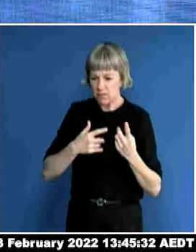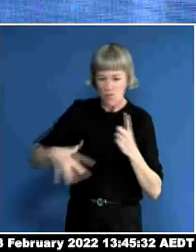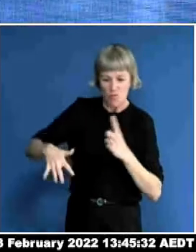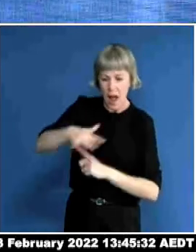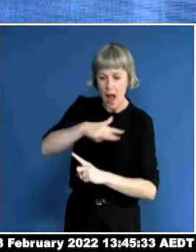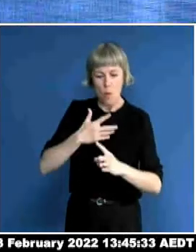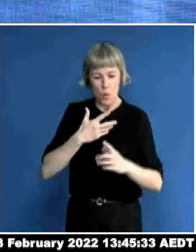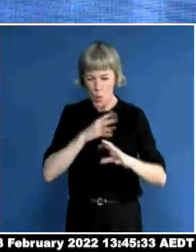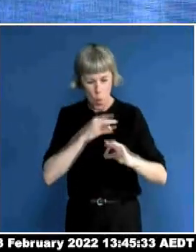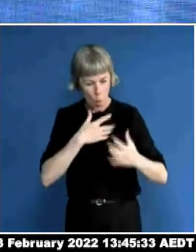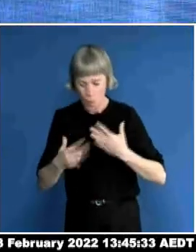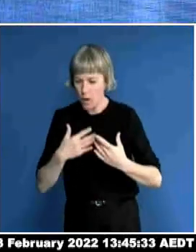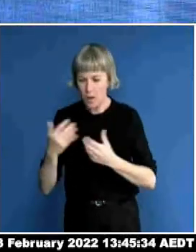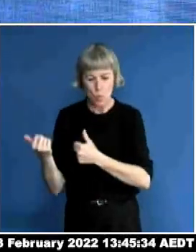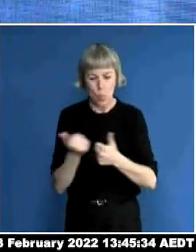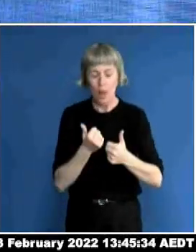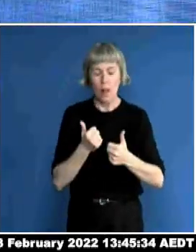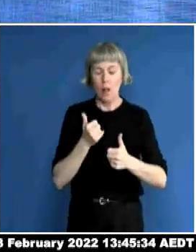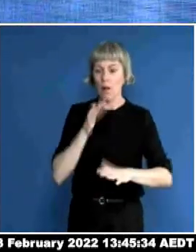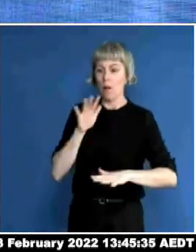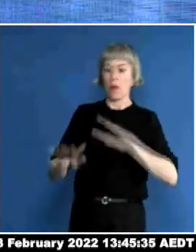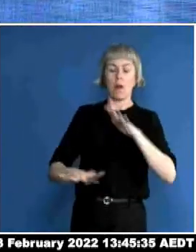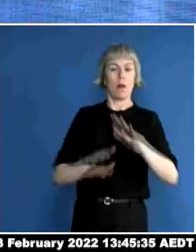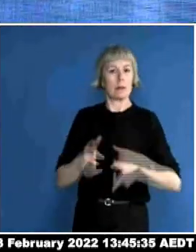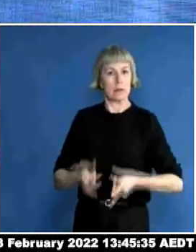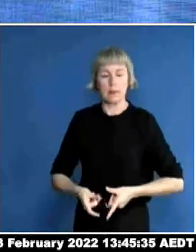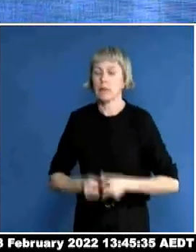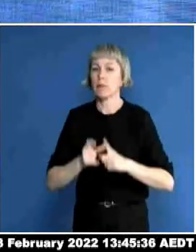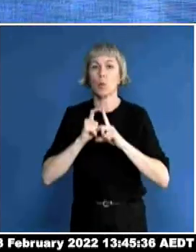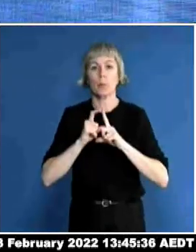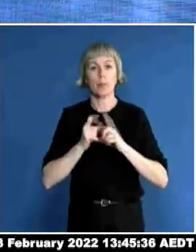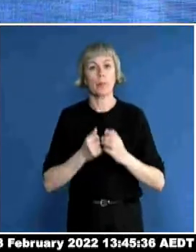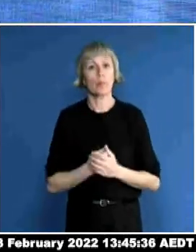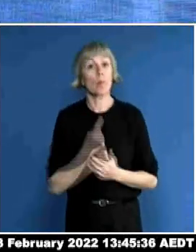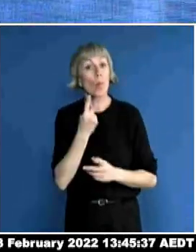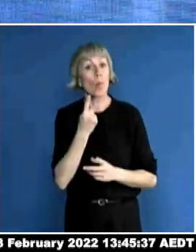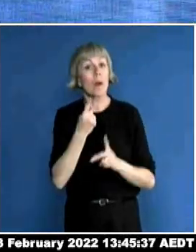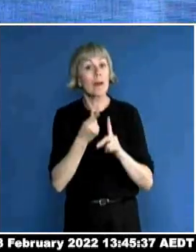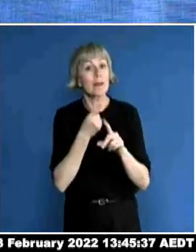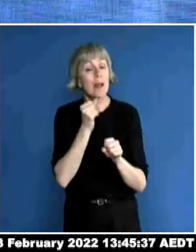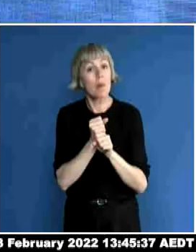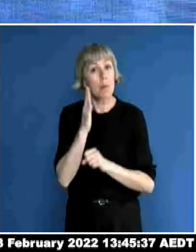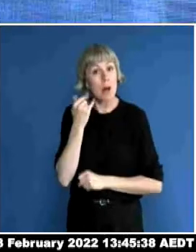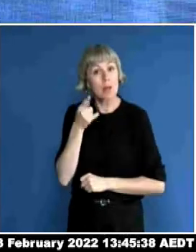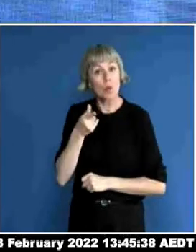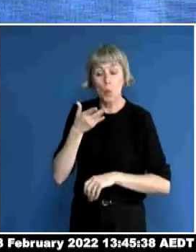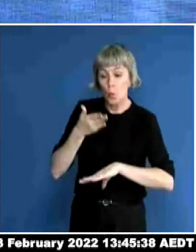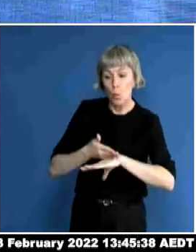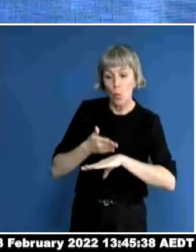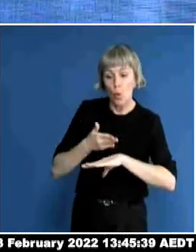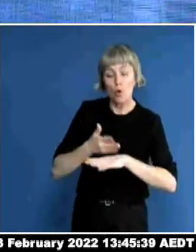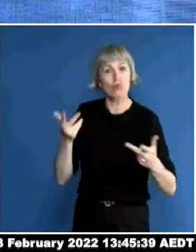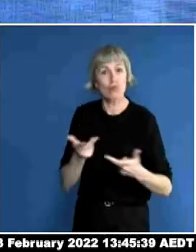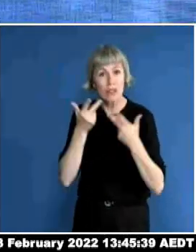working in a restaurant when the food stock had not been ordered and you didn't have support, and you felt it was a shambles.